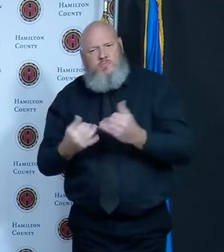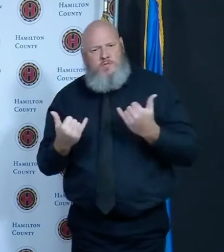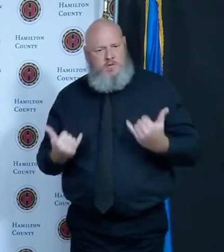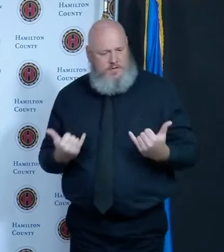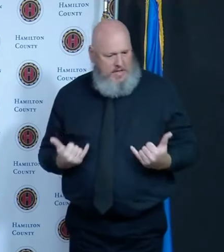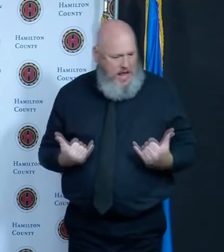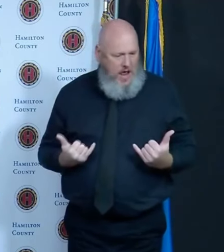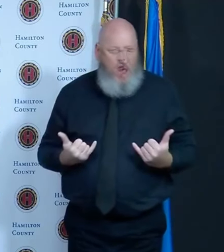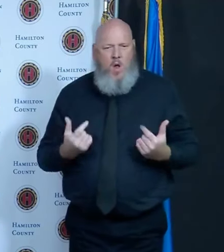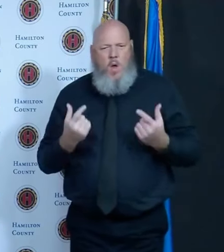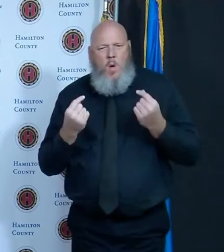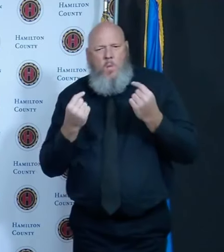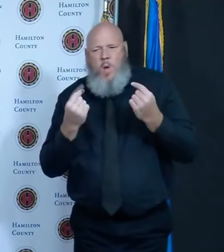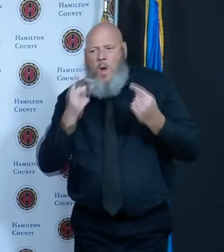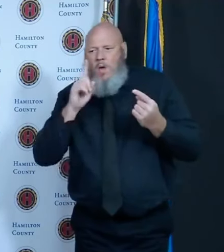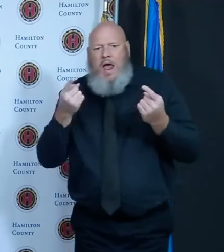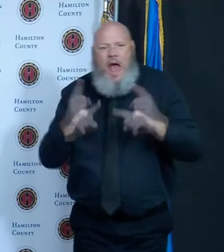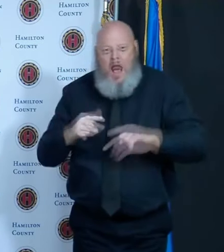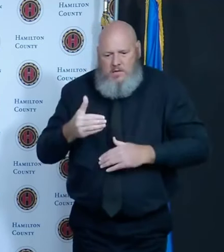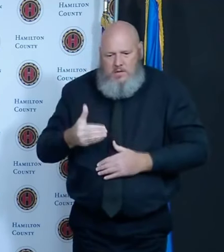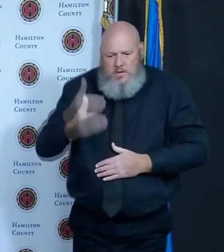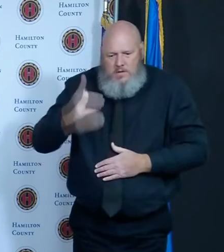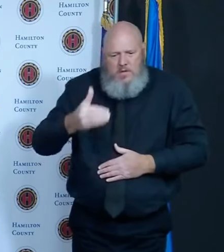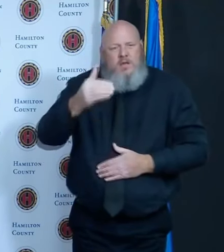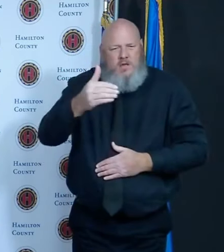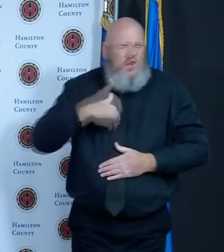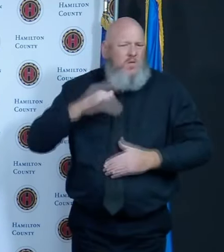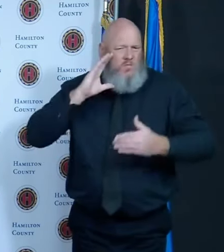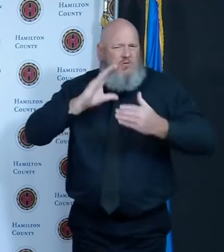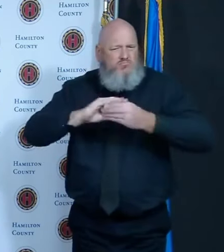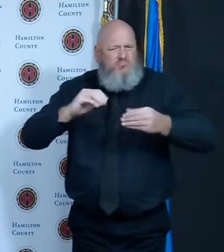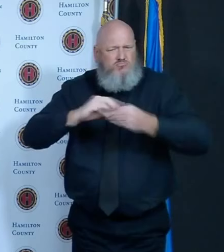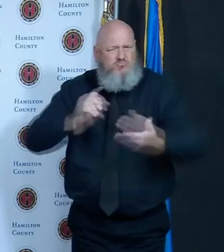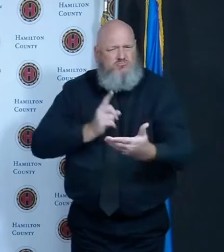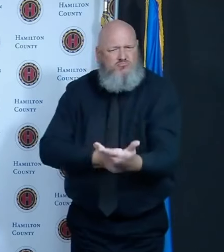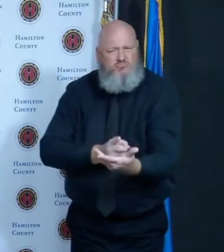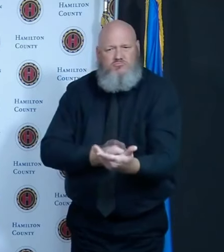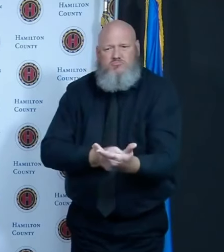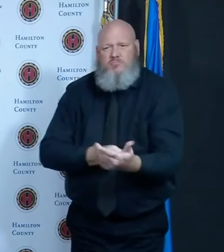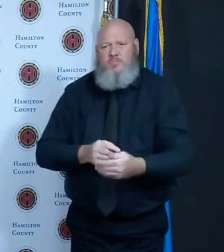Regional Chamber of Commerce and Eric Kearney who is the CEO of the African